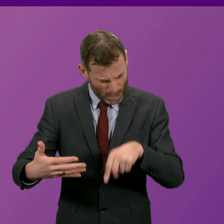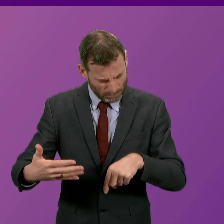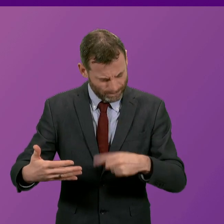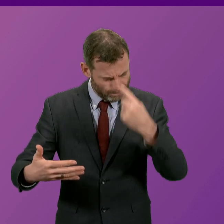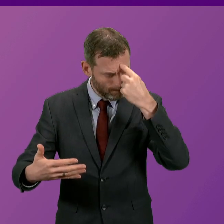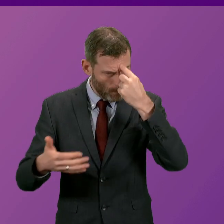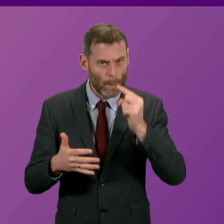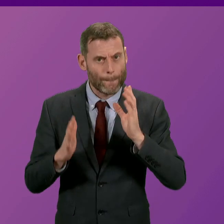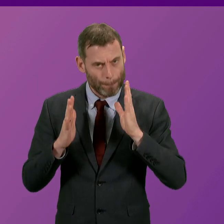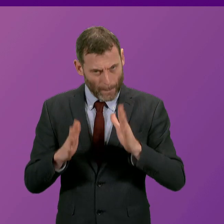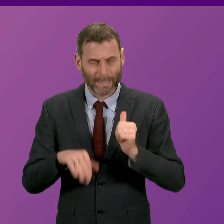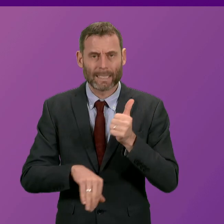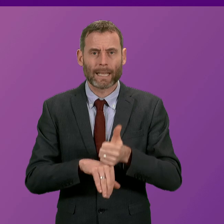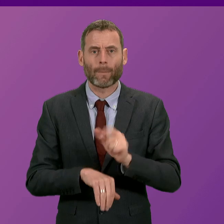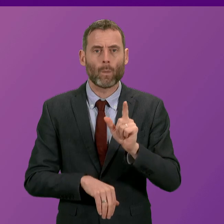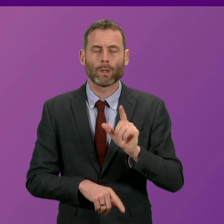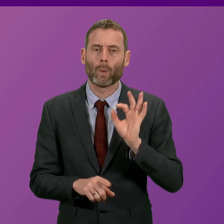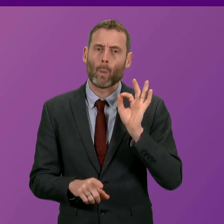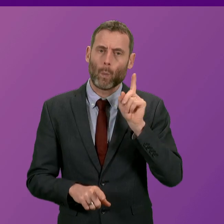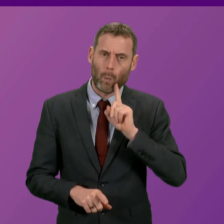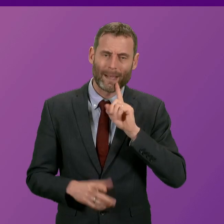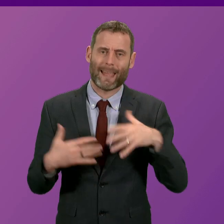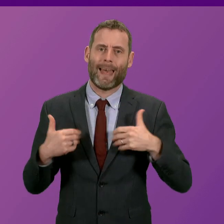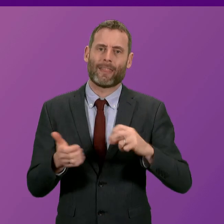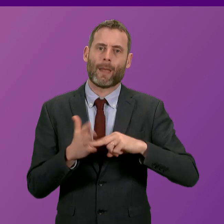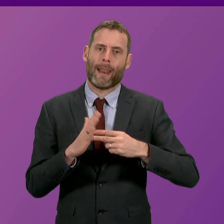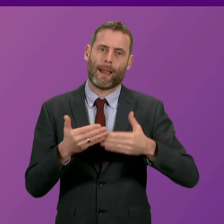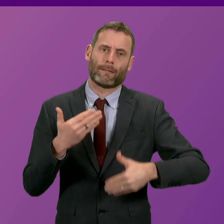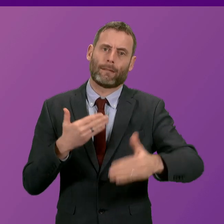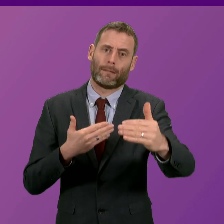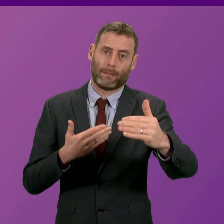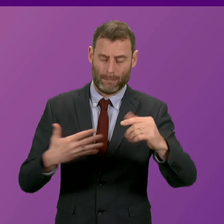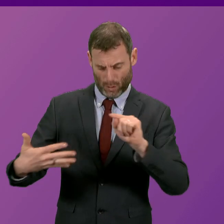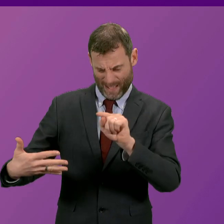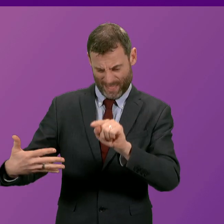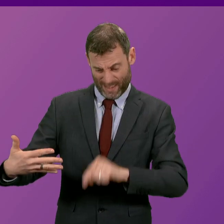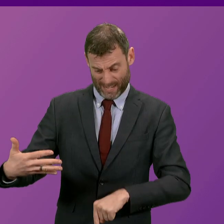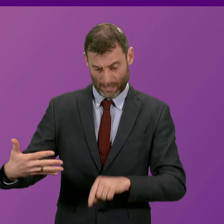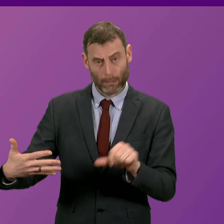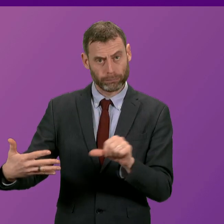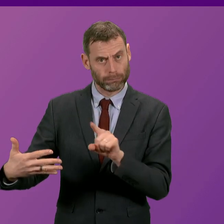specific women’s health plan to address many of the issues that Dr Gulhane puts to me.